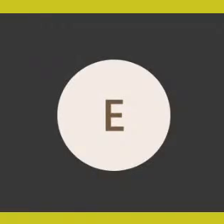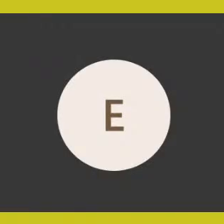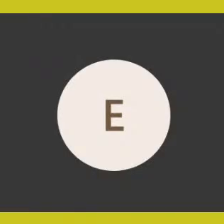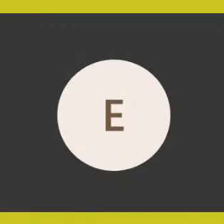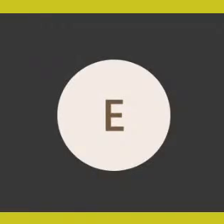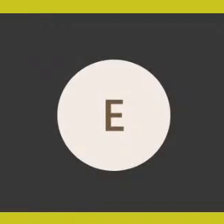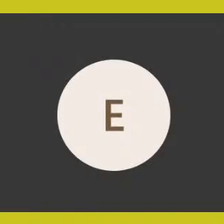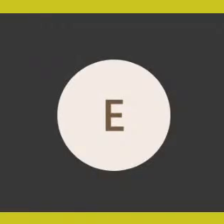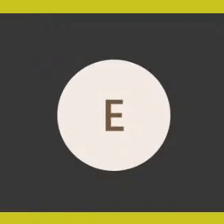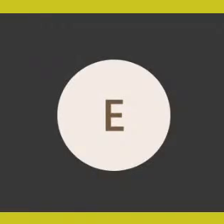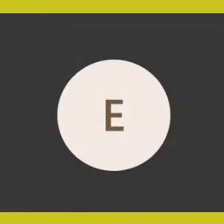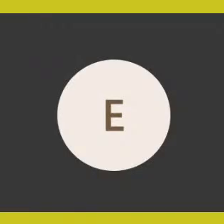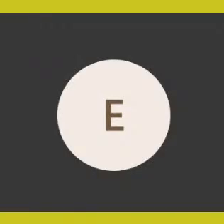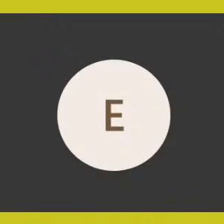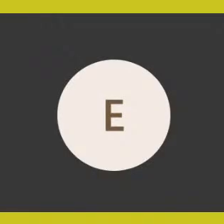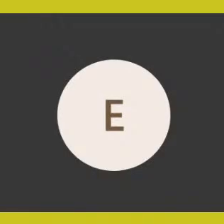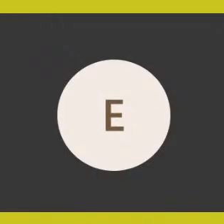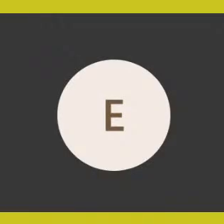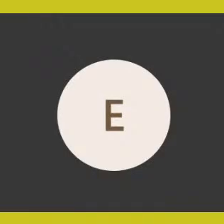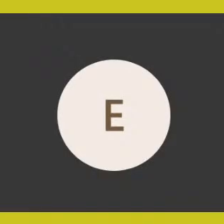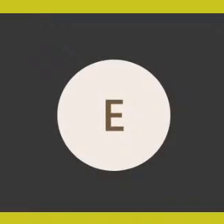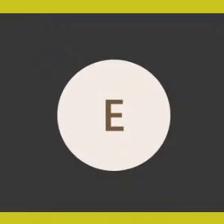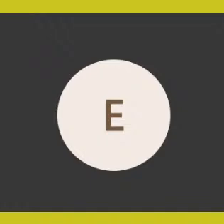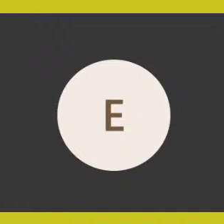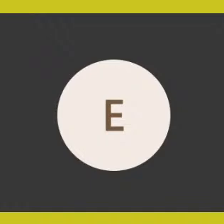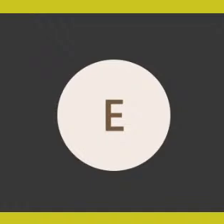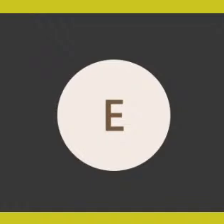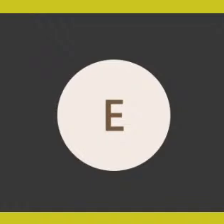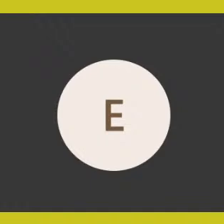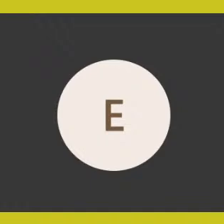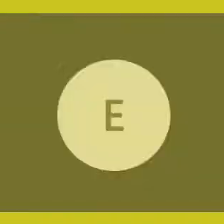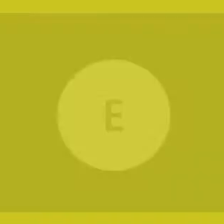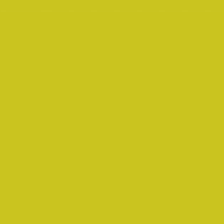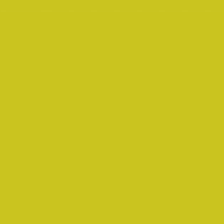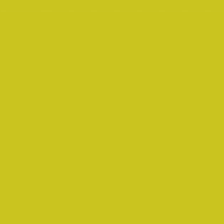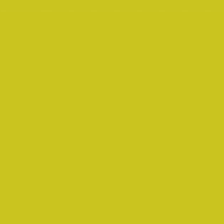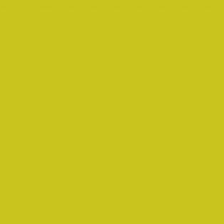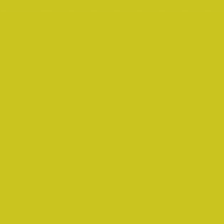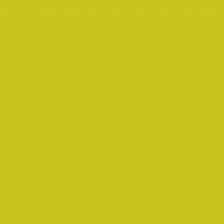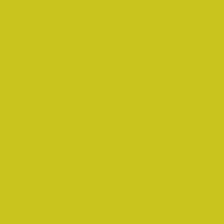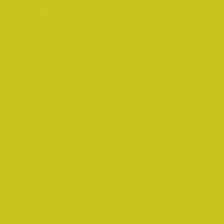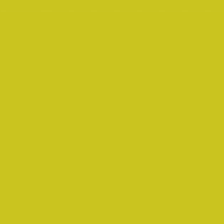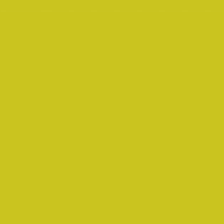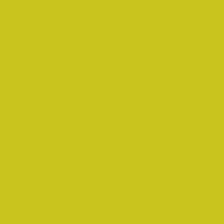what are the presuppositions that base our questions,